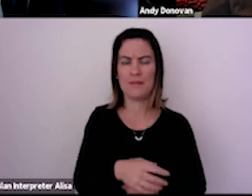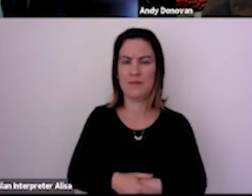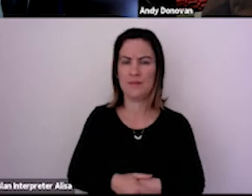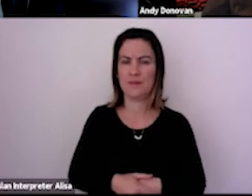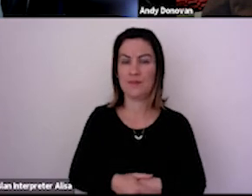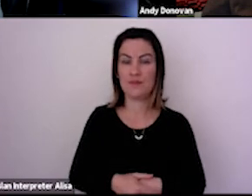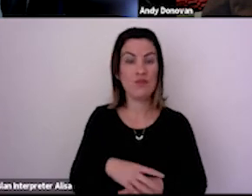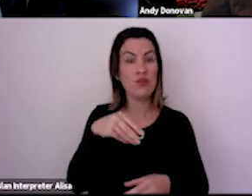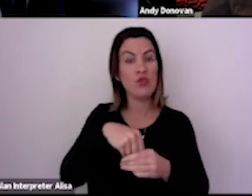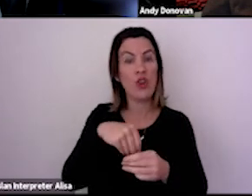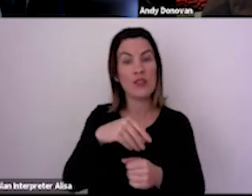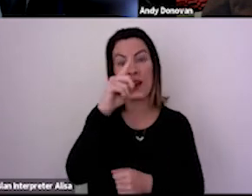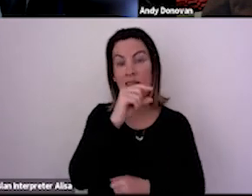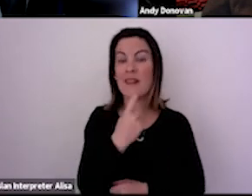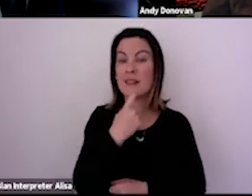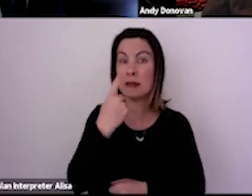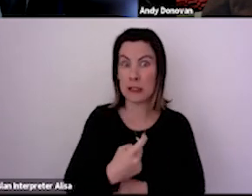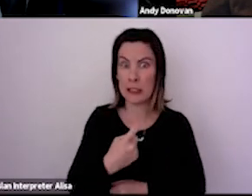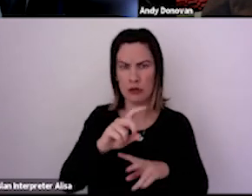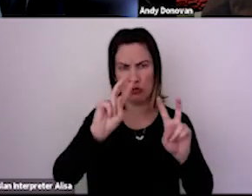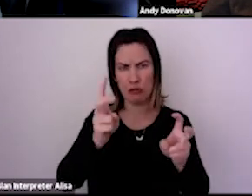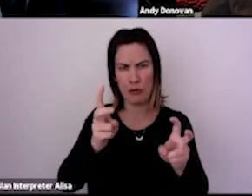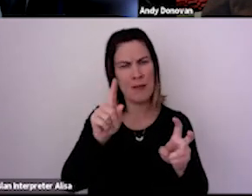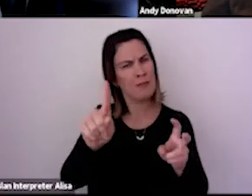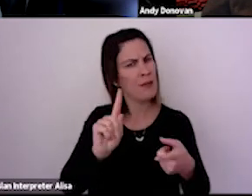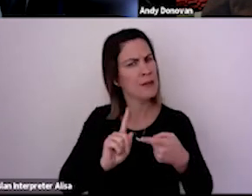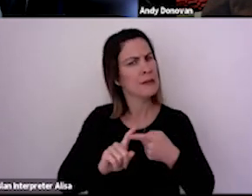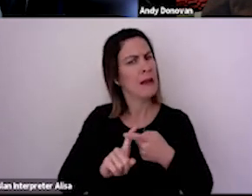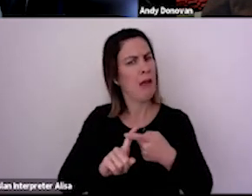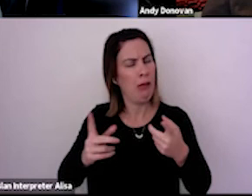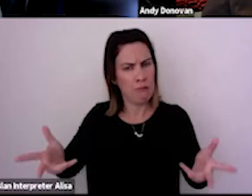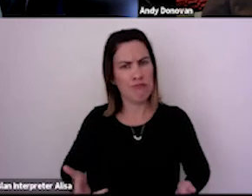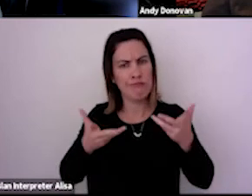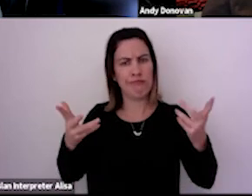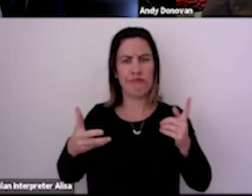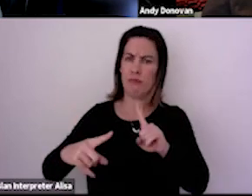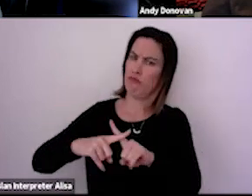but still be uplifting or light-hearted. I think that is absolutely true and I think people are